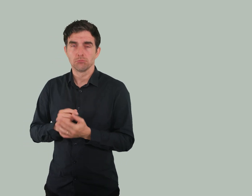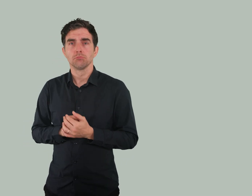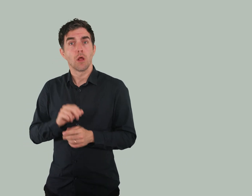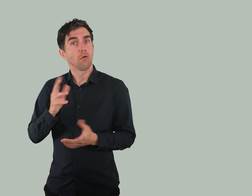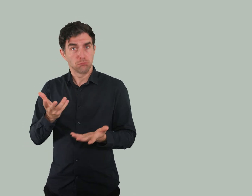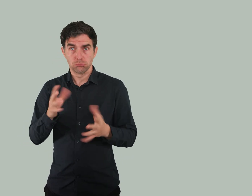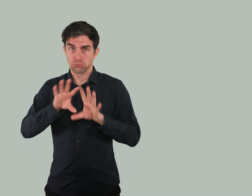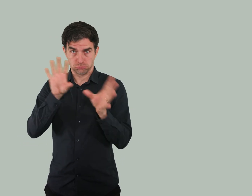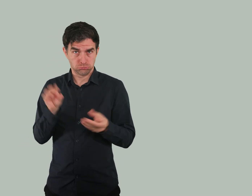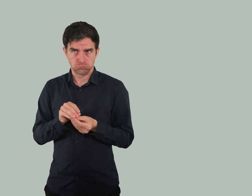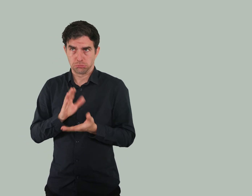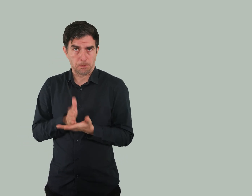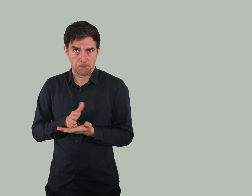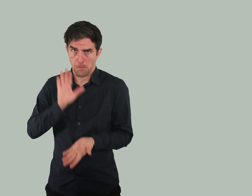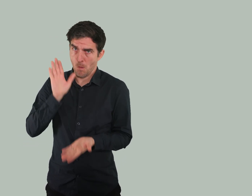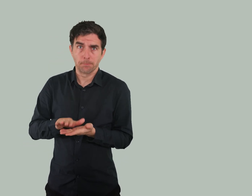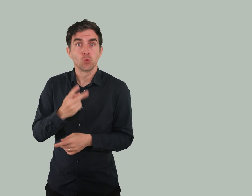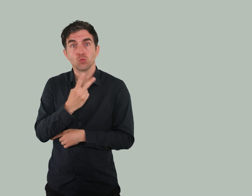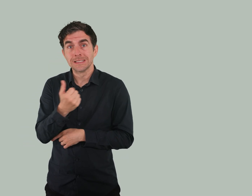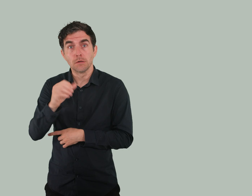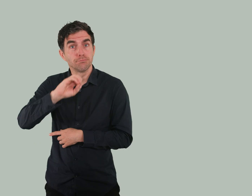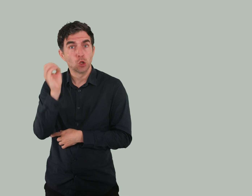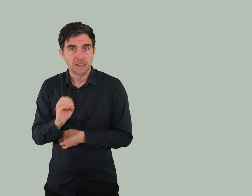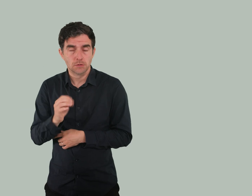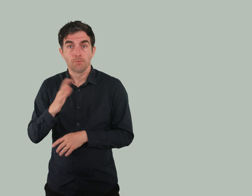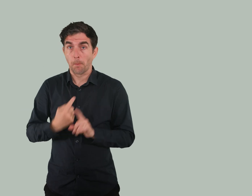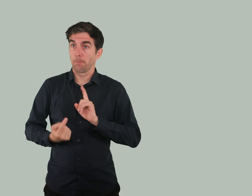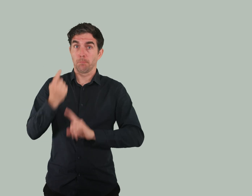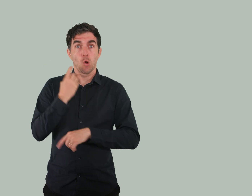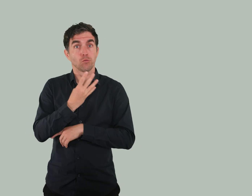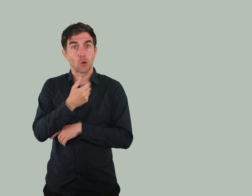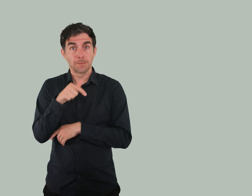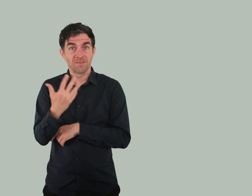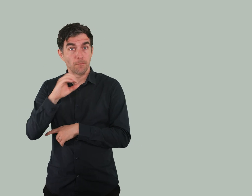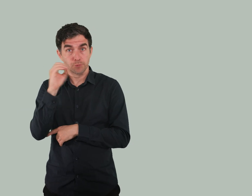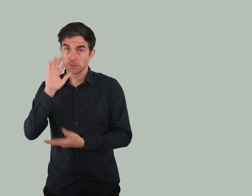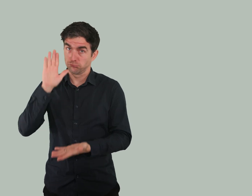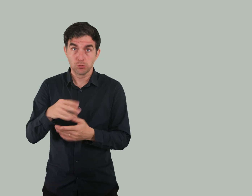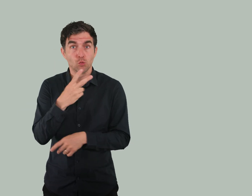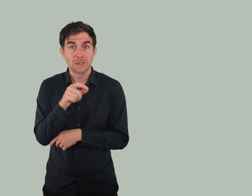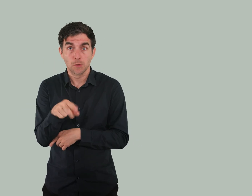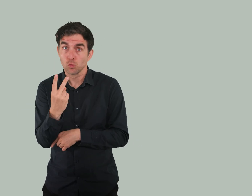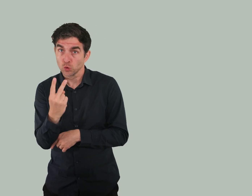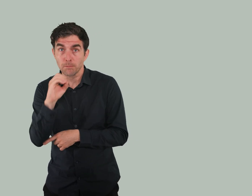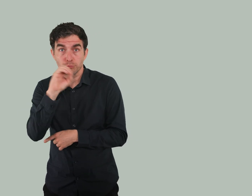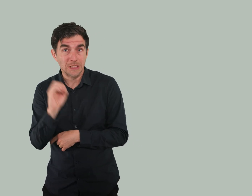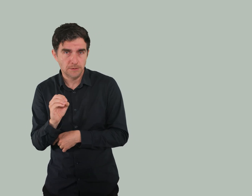Taken together, that is a decline of 26 percentage points, from 46.5 per cent to 20.2 per cent.